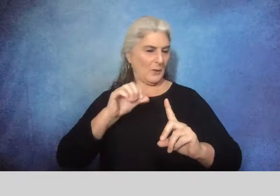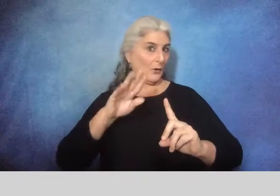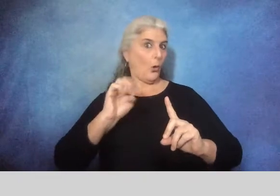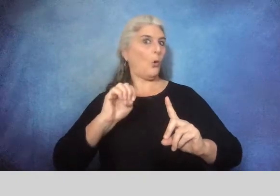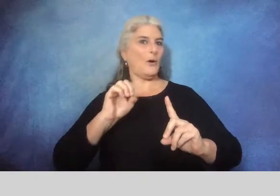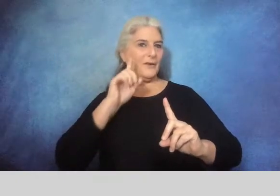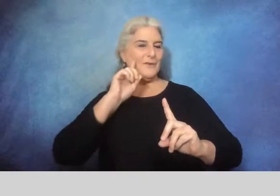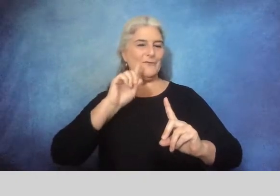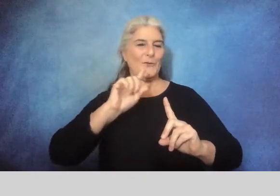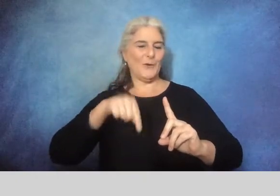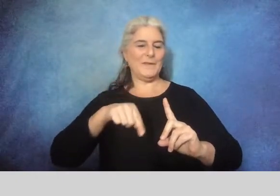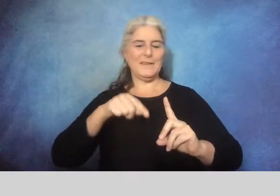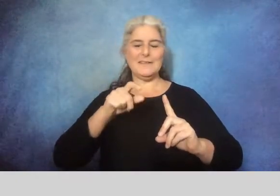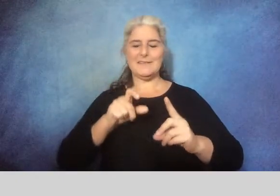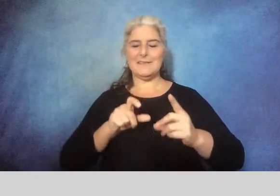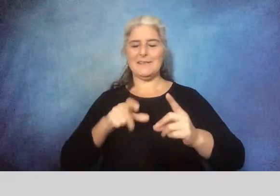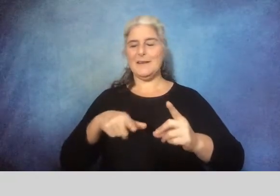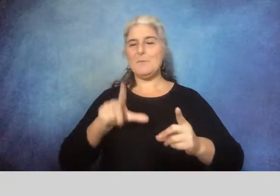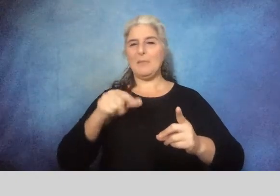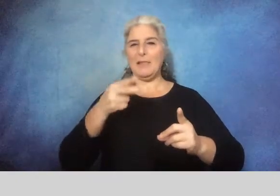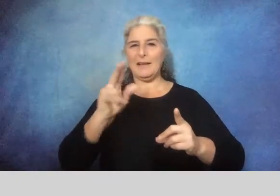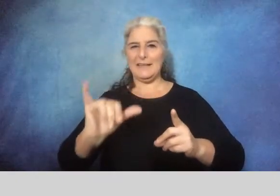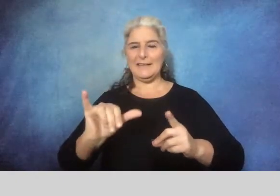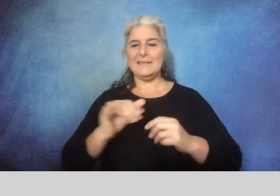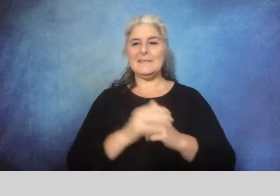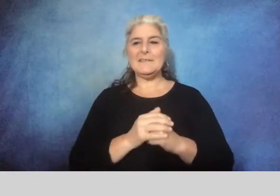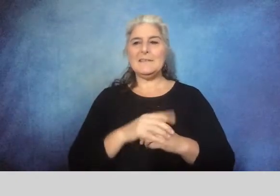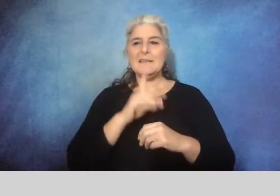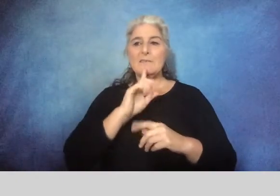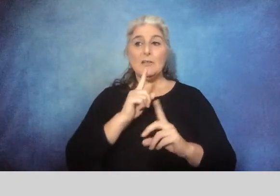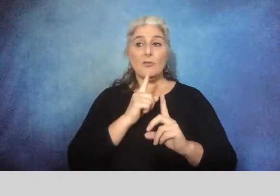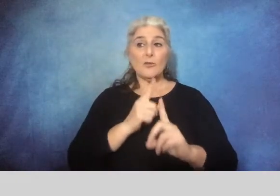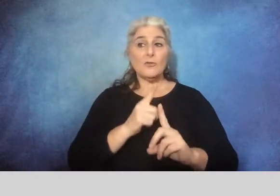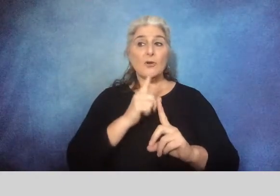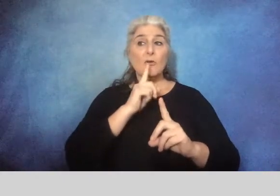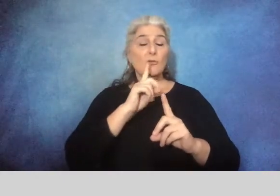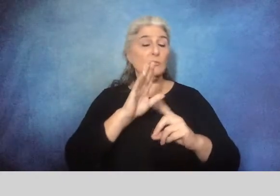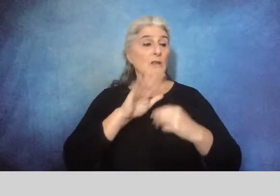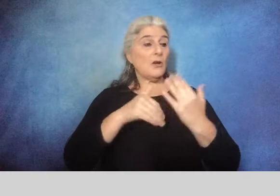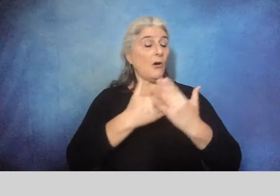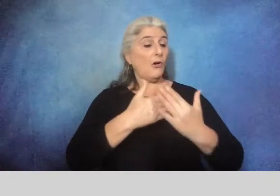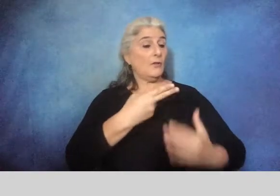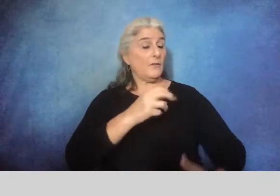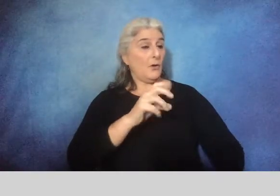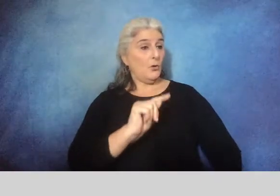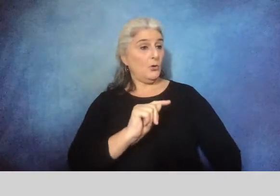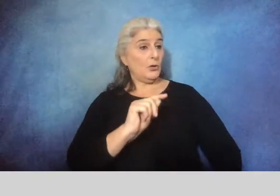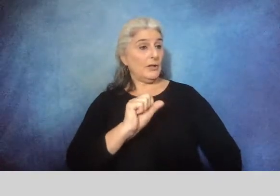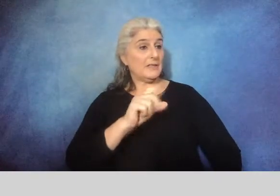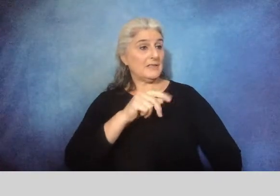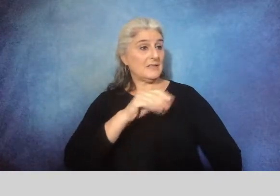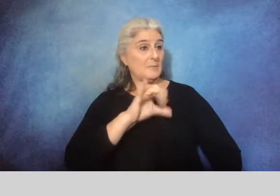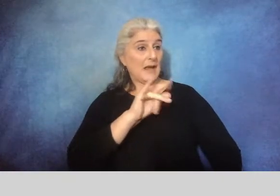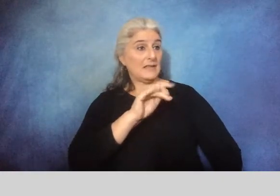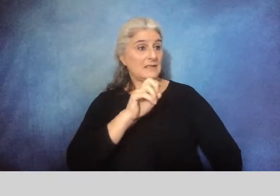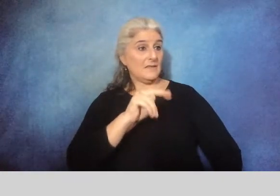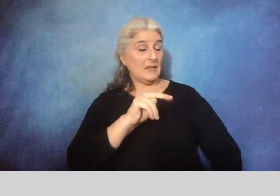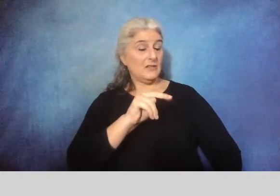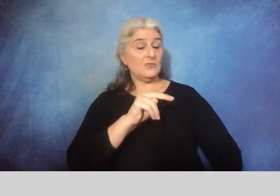work is to bring together the hook specification and the implementation and enable the hook calling.